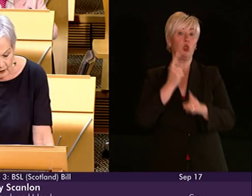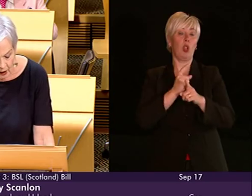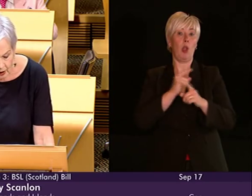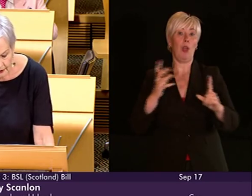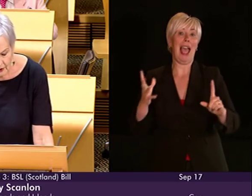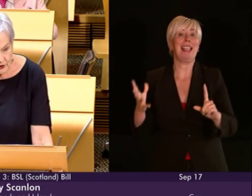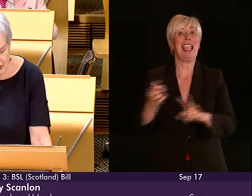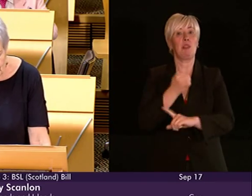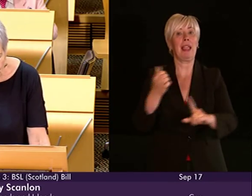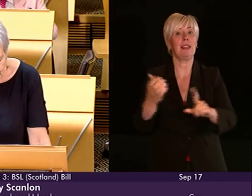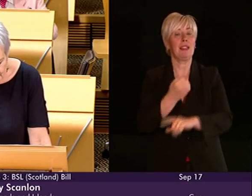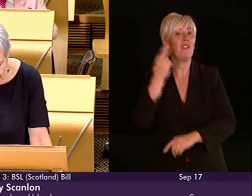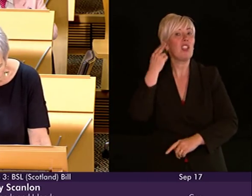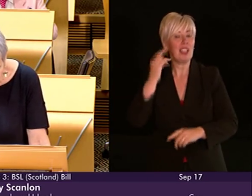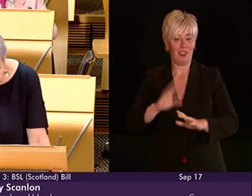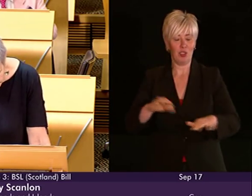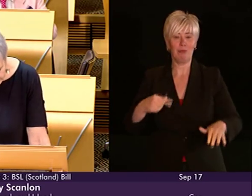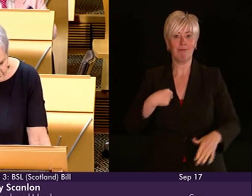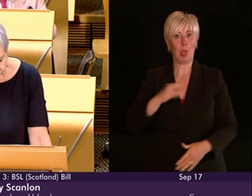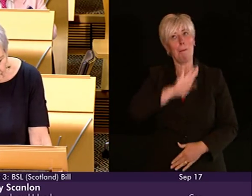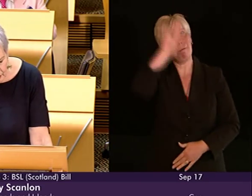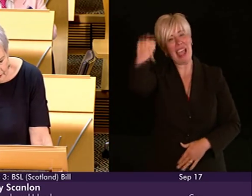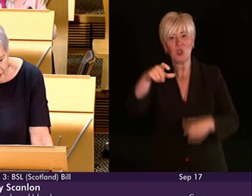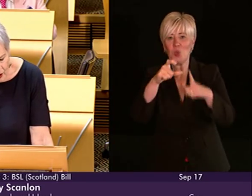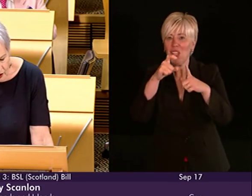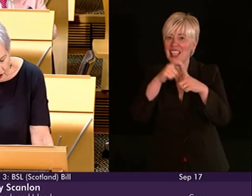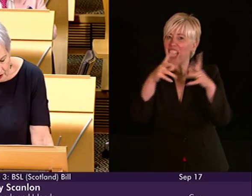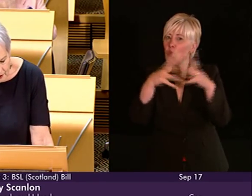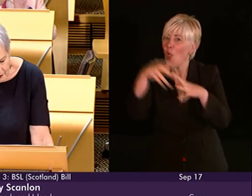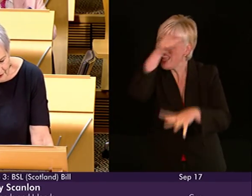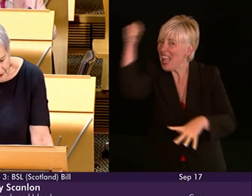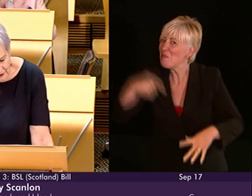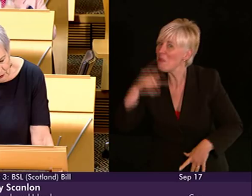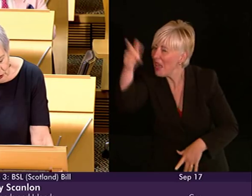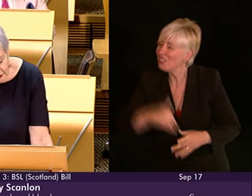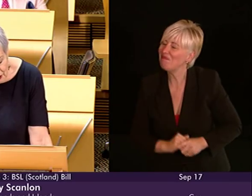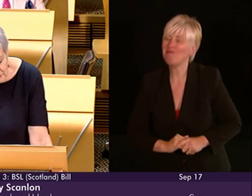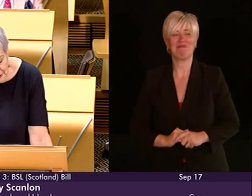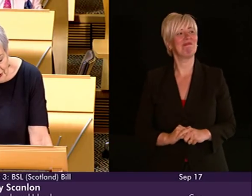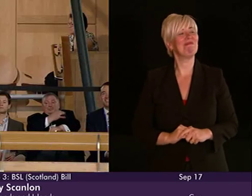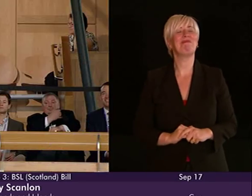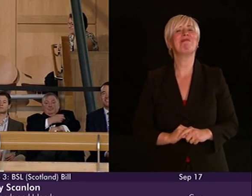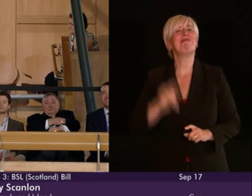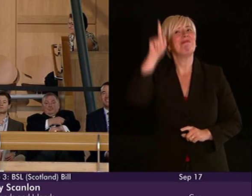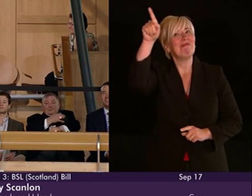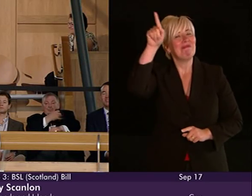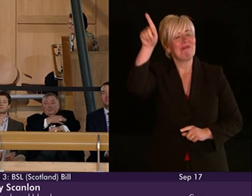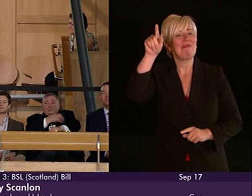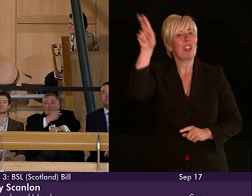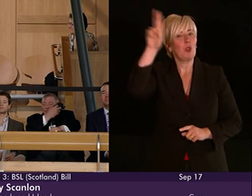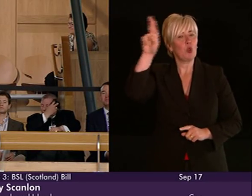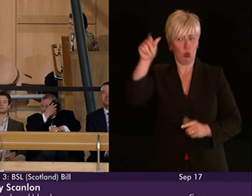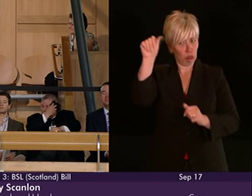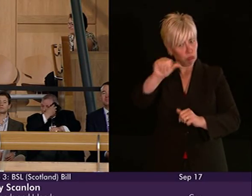on attainment. That takes me to Dingwall. Dingwall academy is rightly proud of its